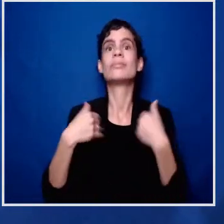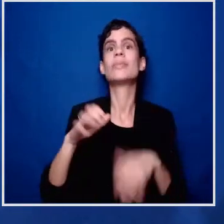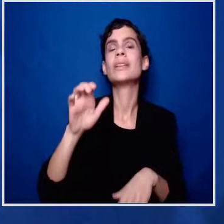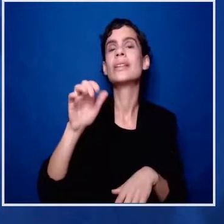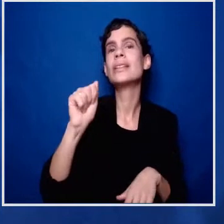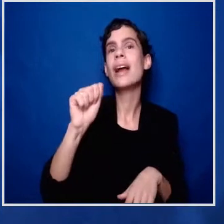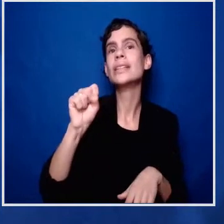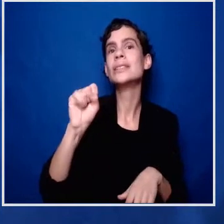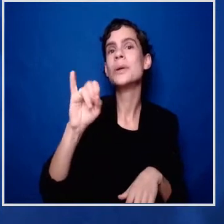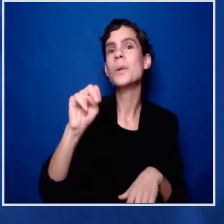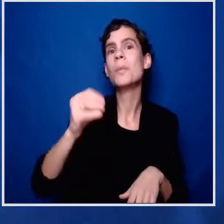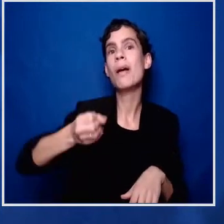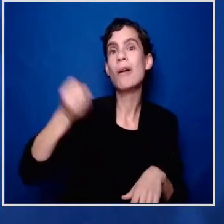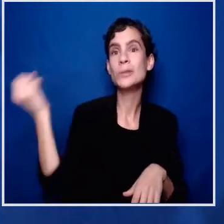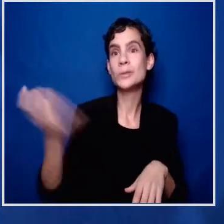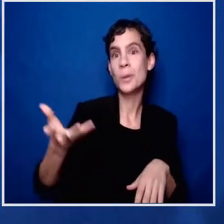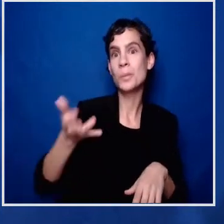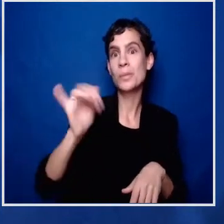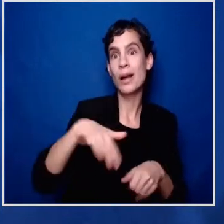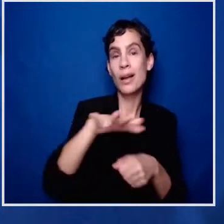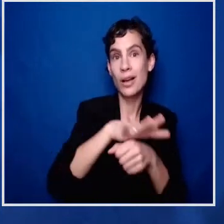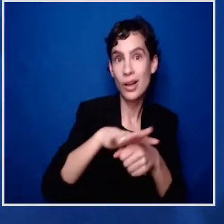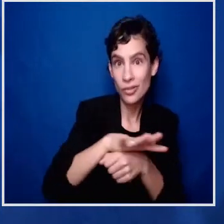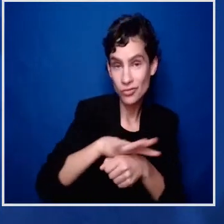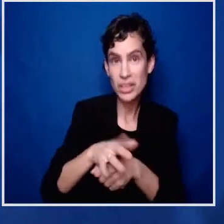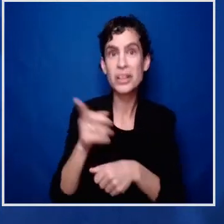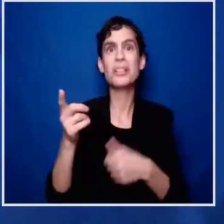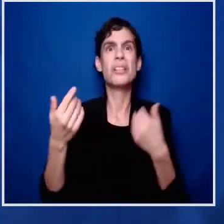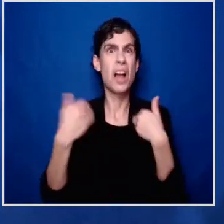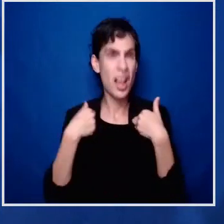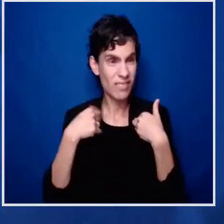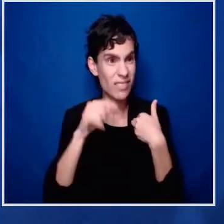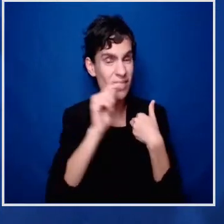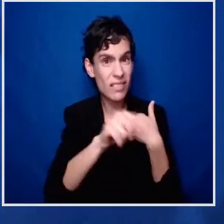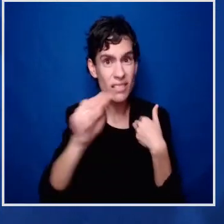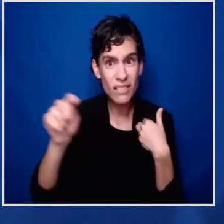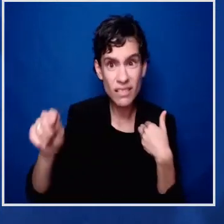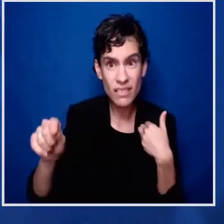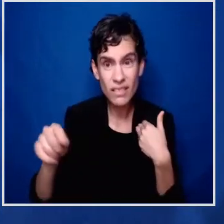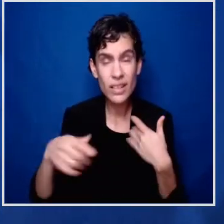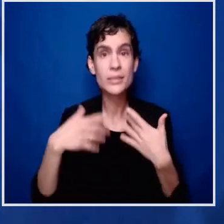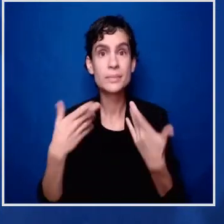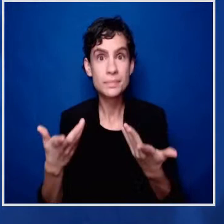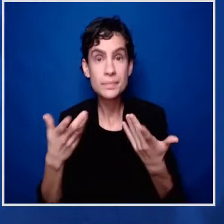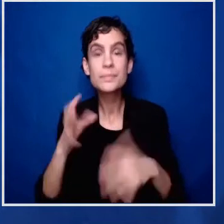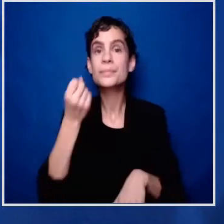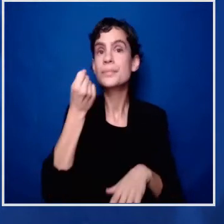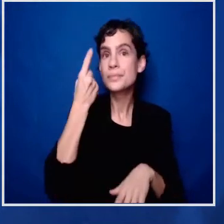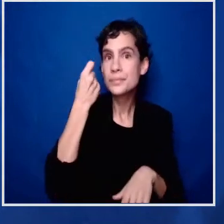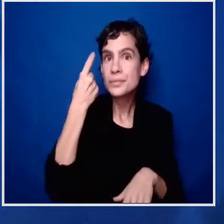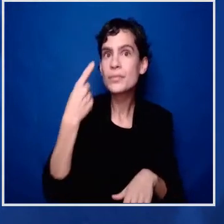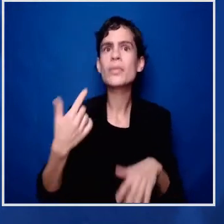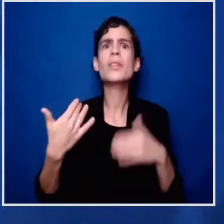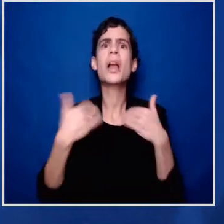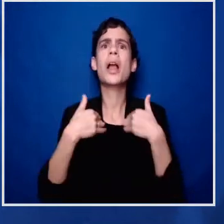AND OF COURSE, A TRIBAL NEWSPAPER WHERE I WAS EMPLOYED